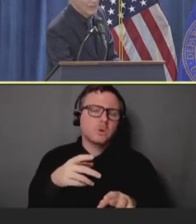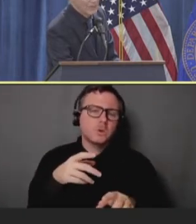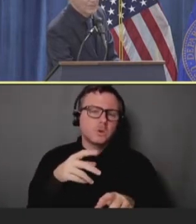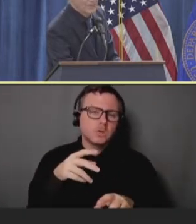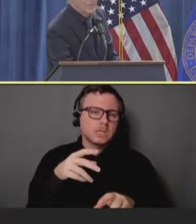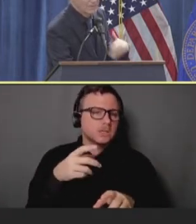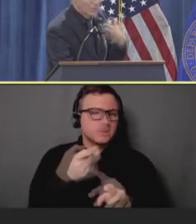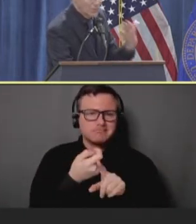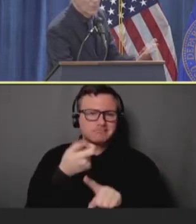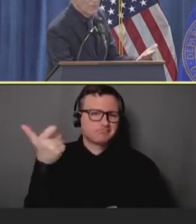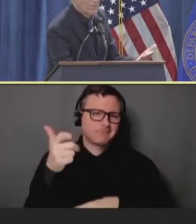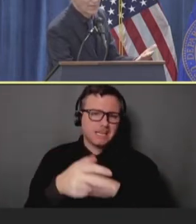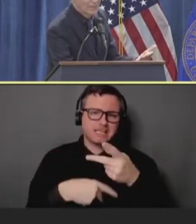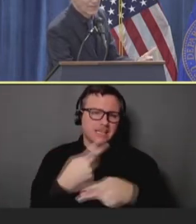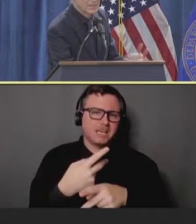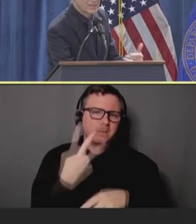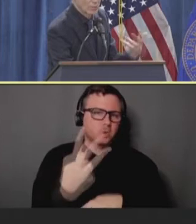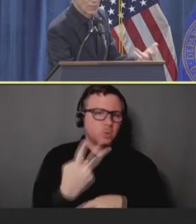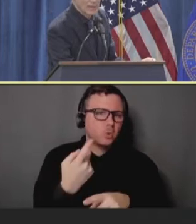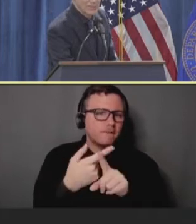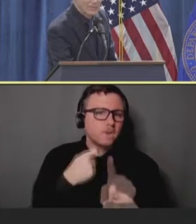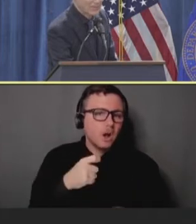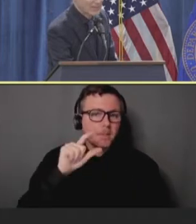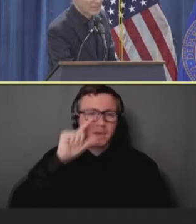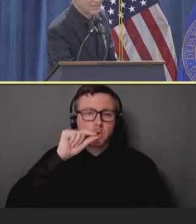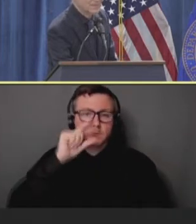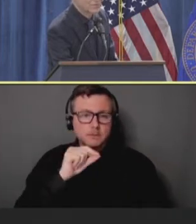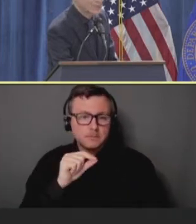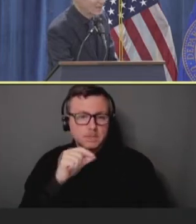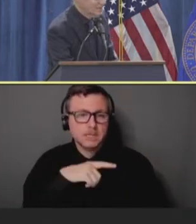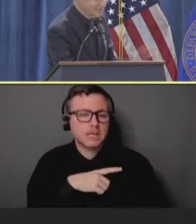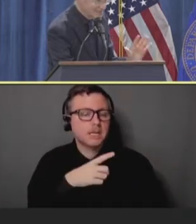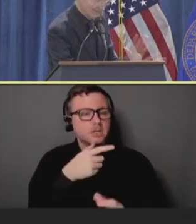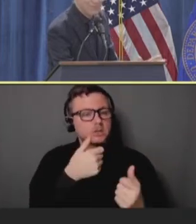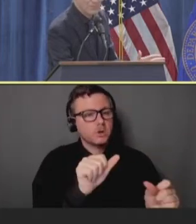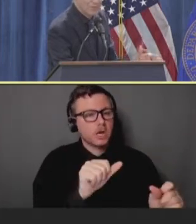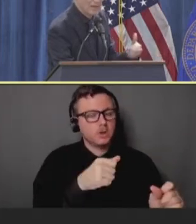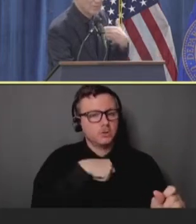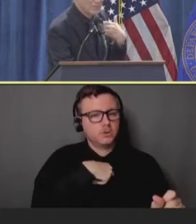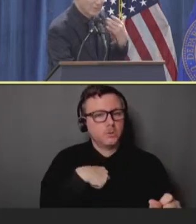of the oral vaccine and go to a [unintelligible] vaccine, try and stop the problem of this